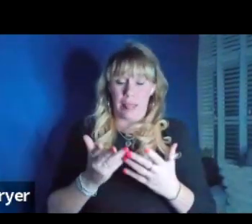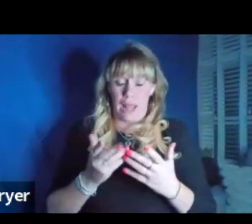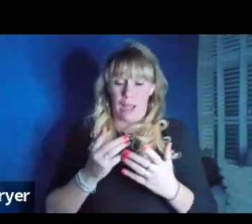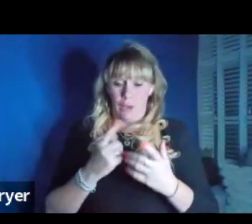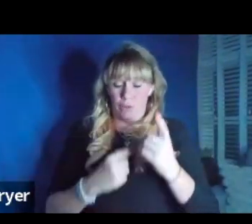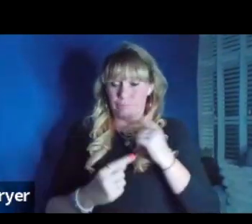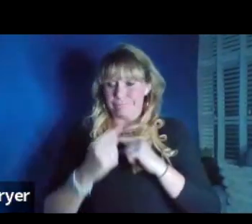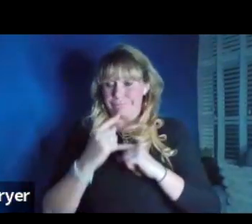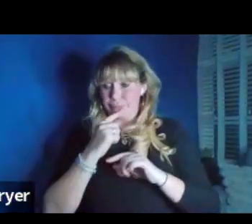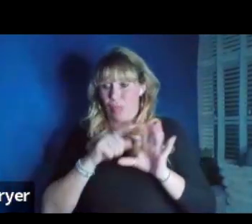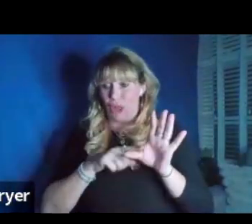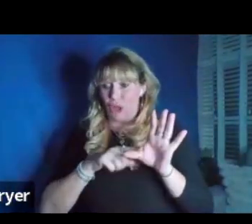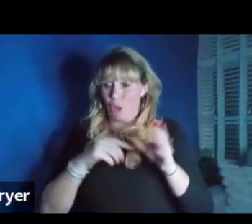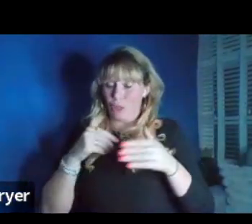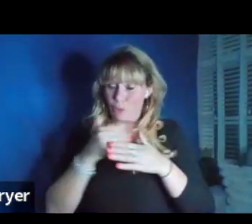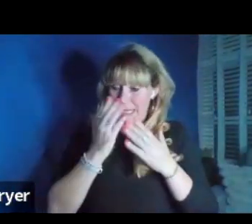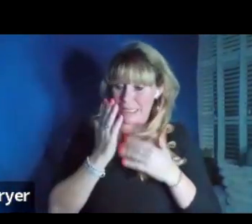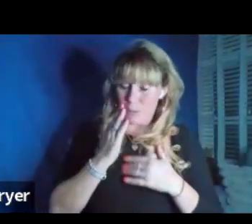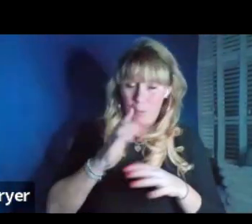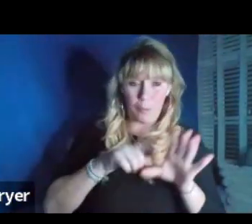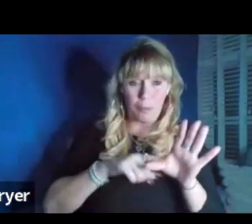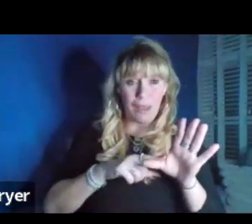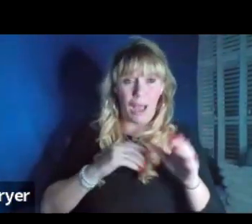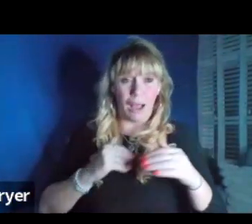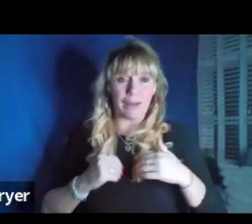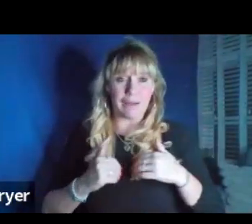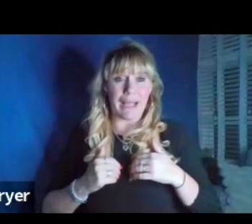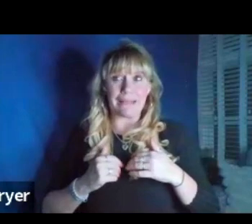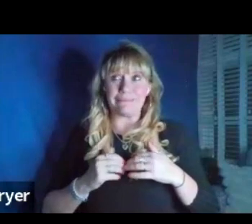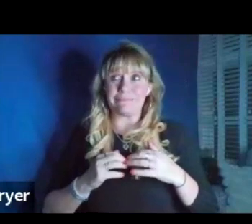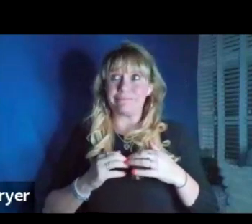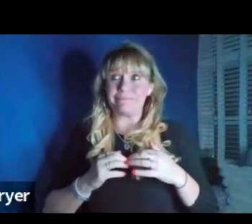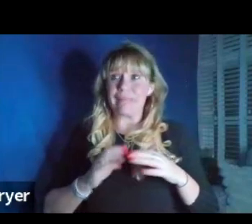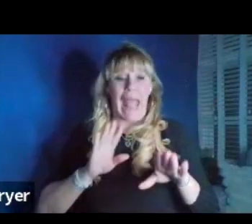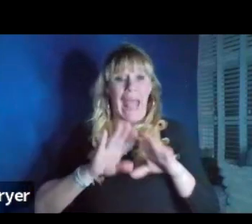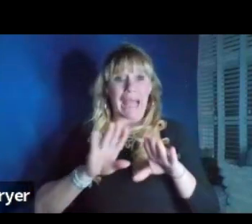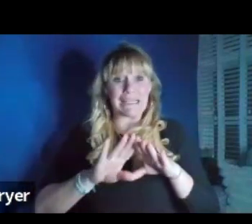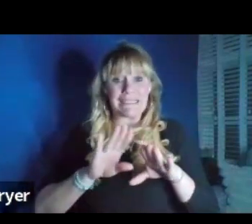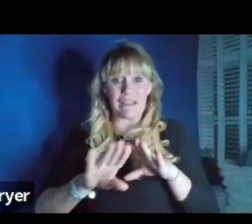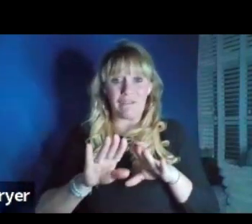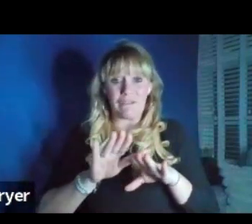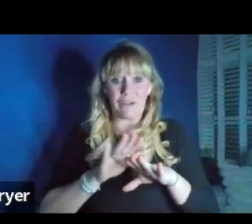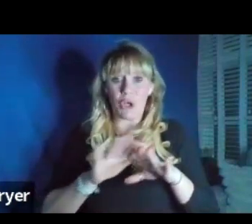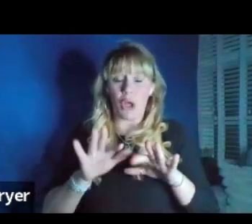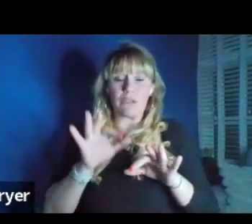when we were young and active and well, active not just politically but in another ways